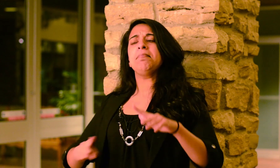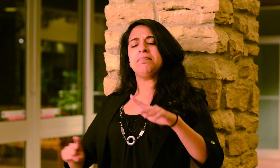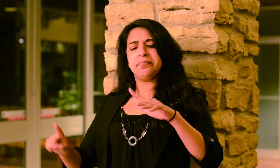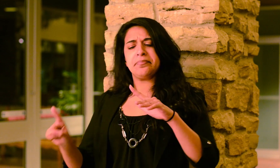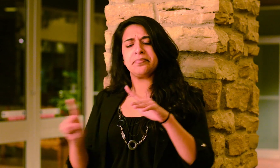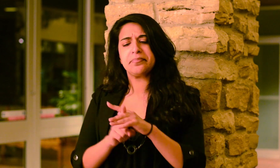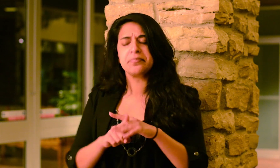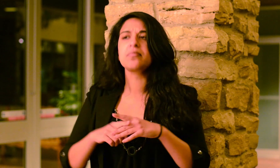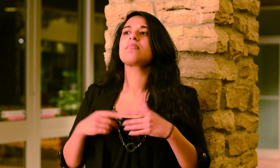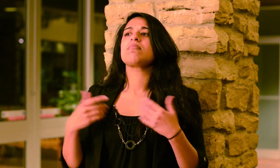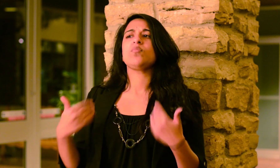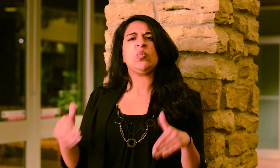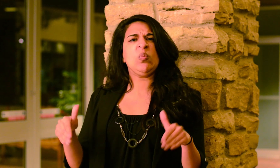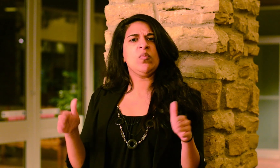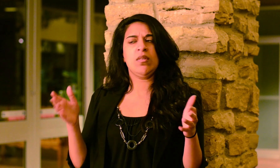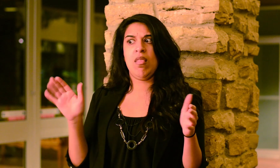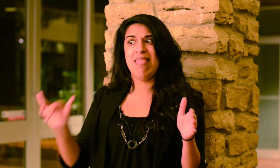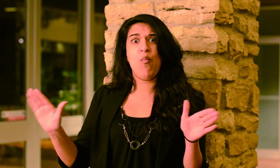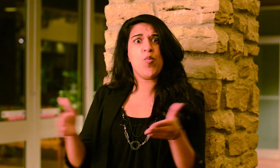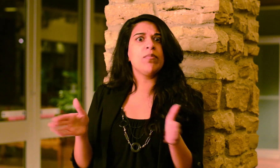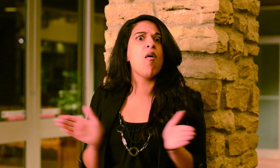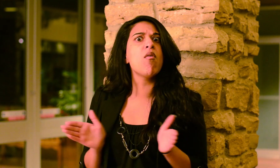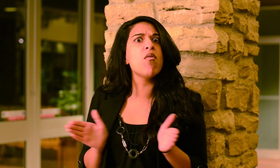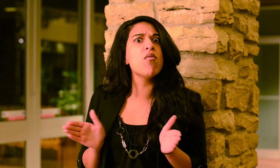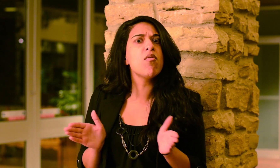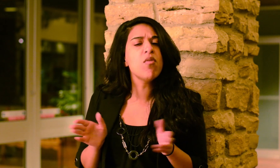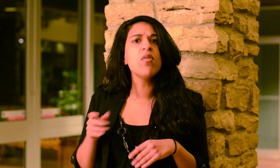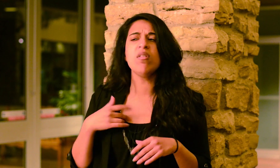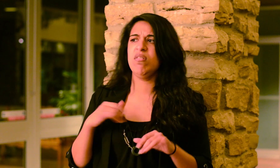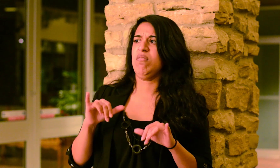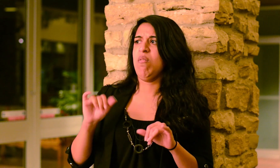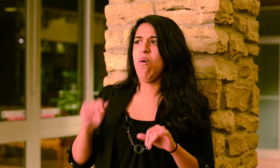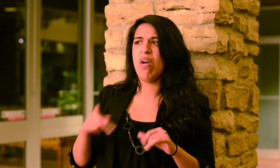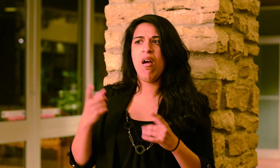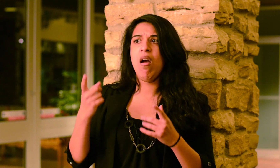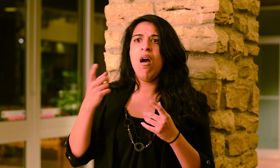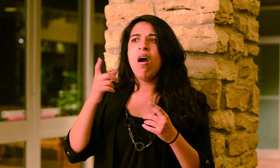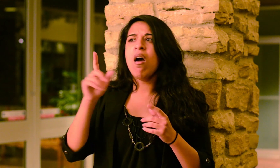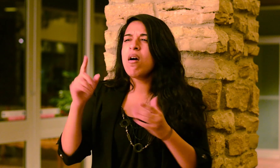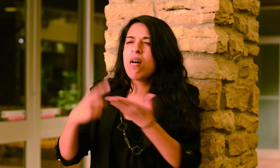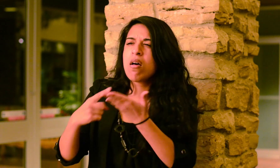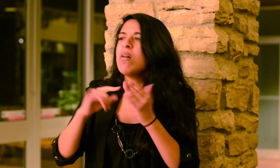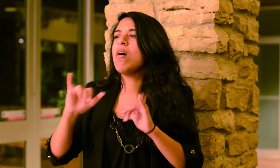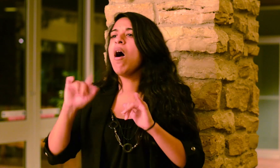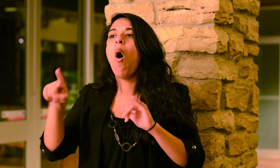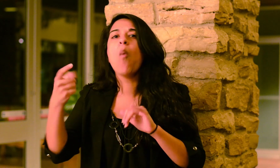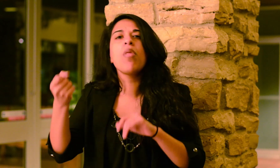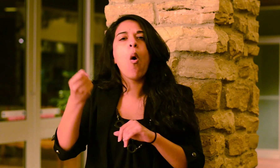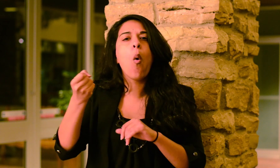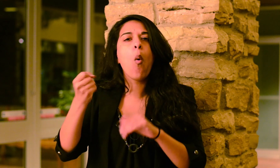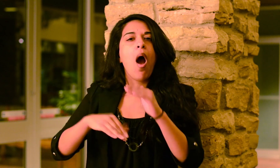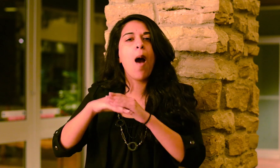When I arrived, I was amazed at how small the room was. There was a lot of discussion, clamoring about the room.